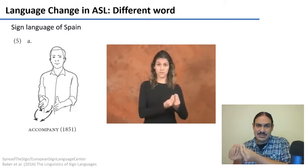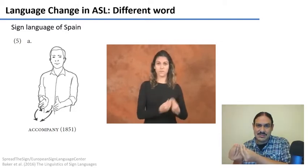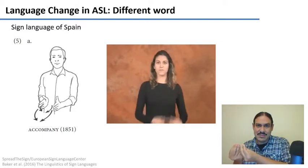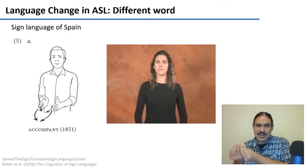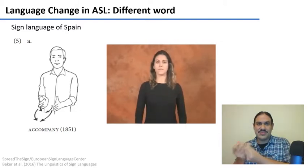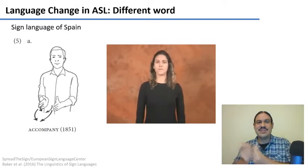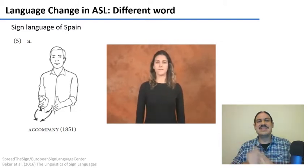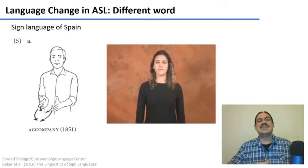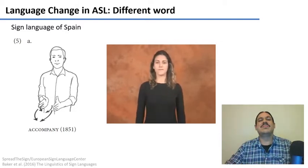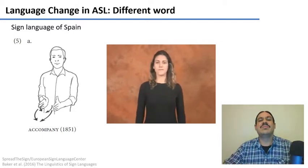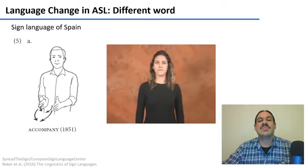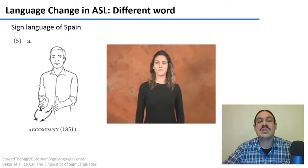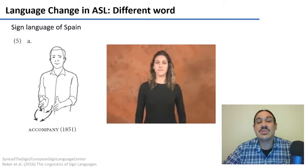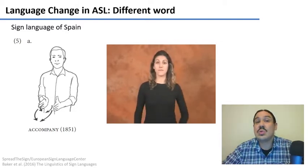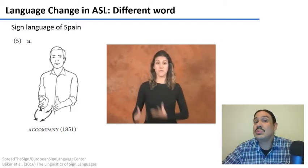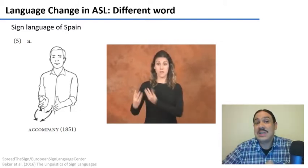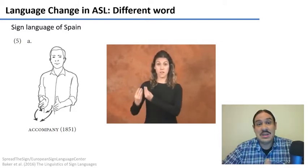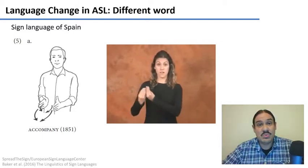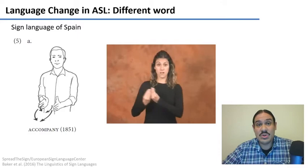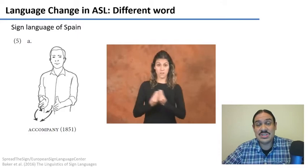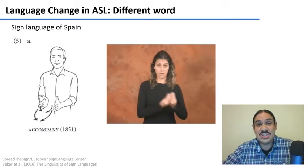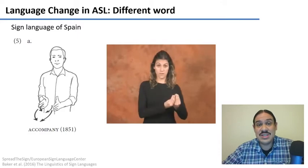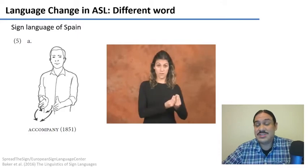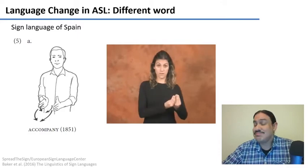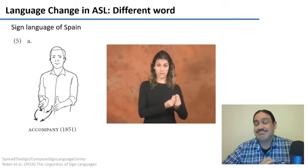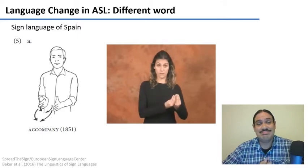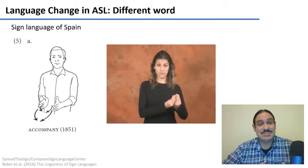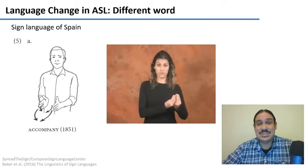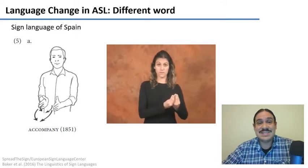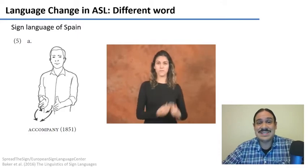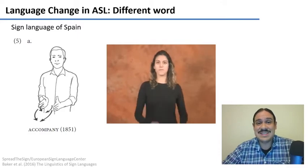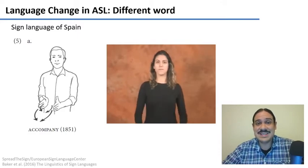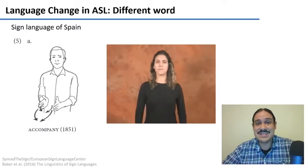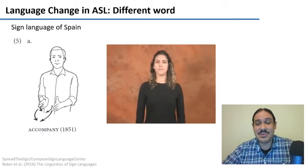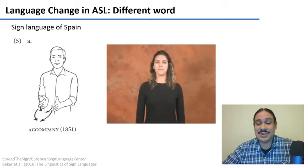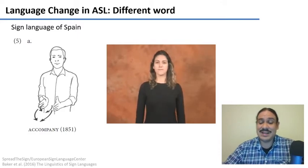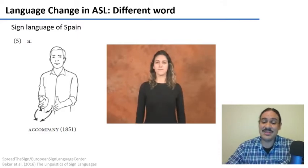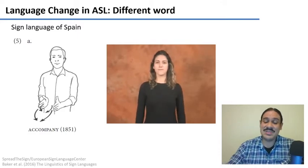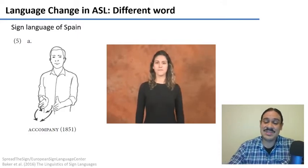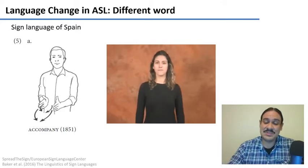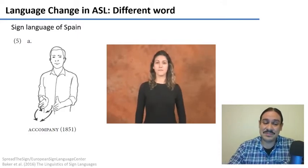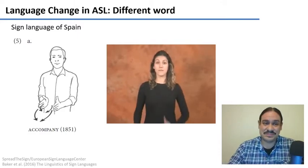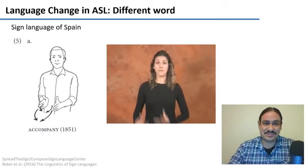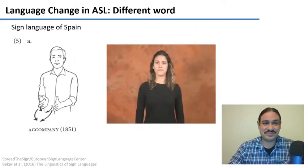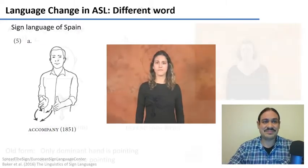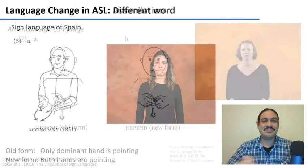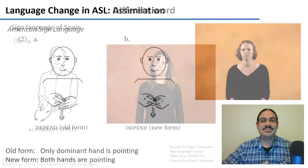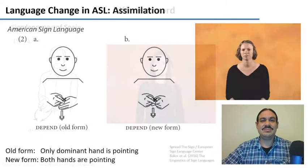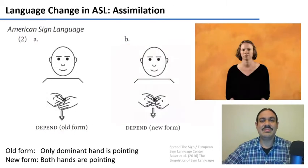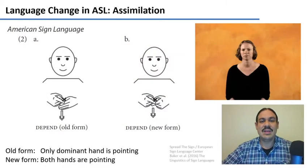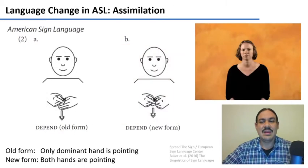what kind of changes do signs go through pretty much the same for example we have